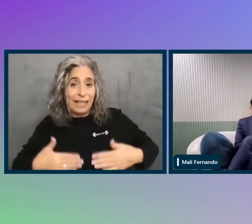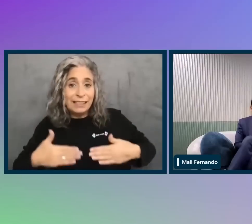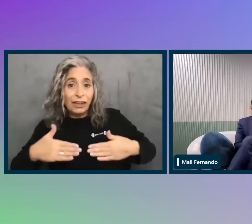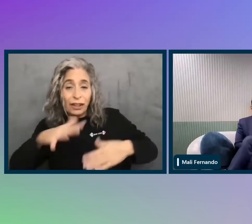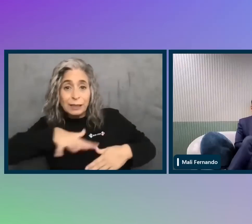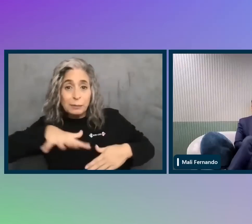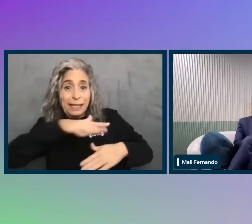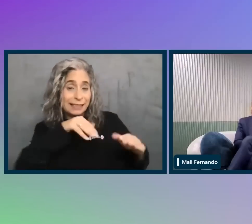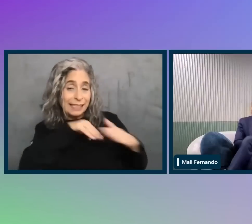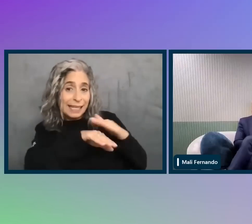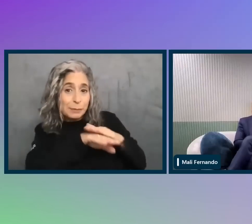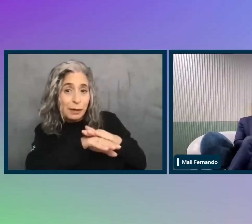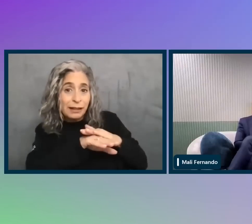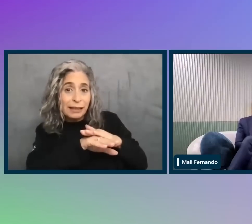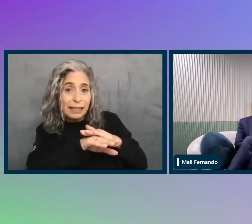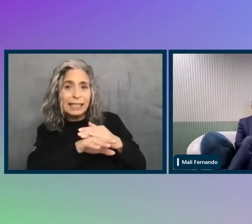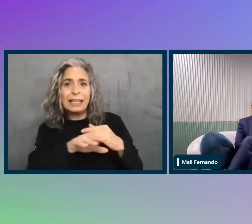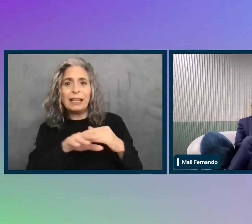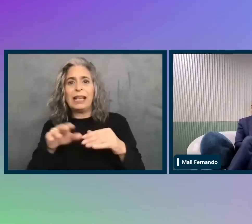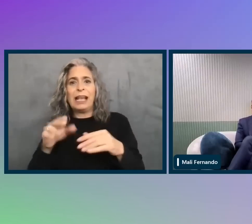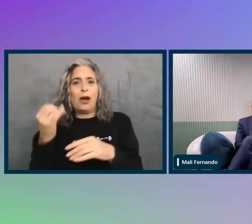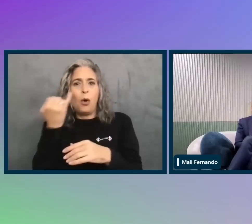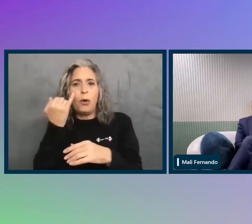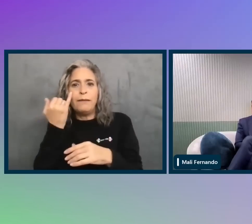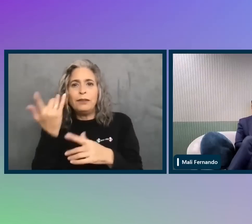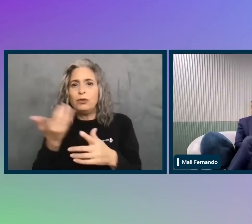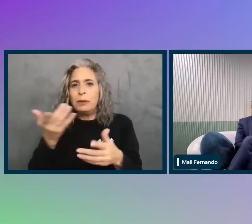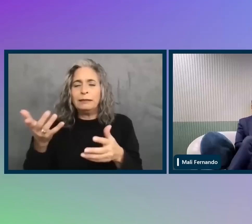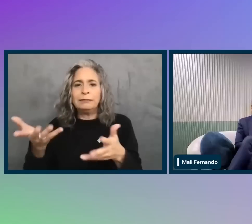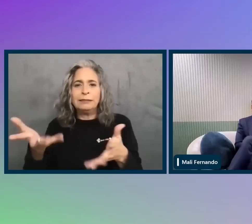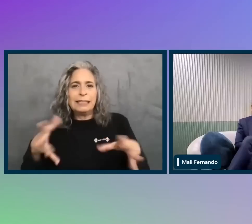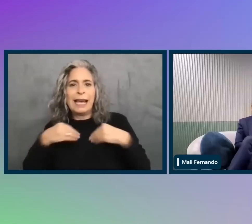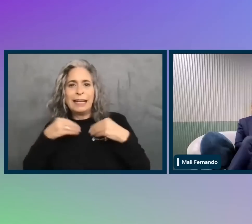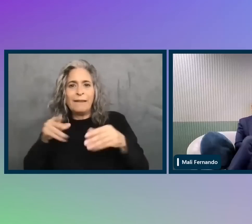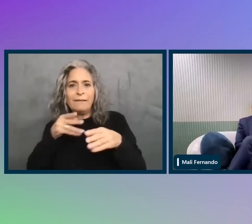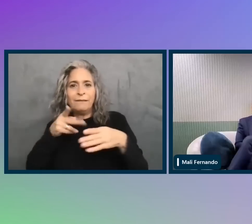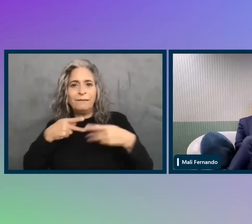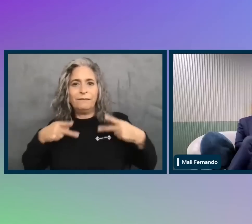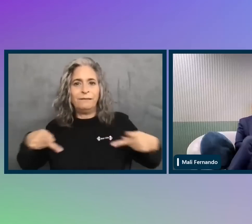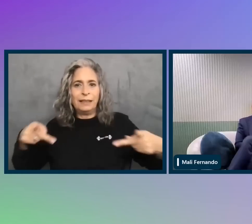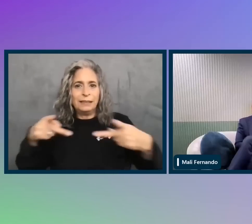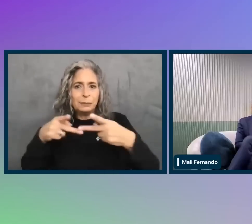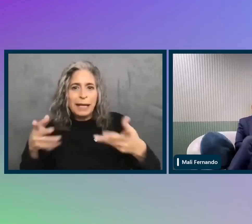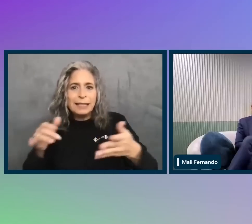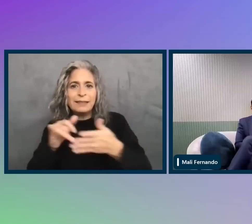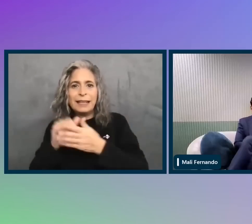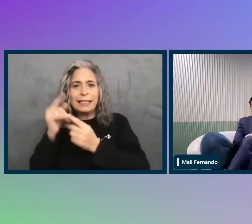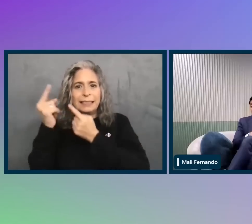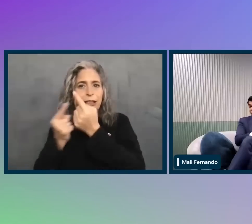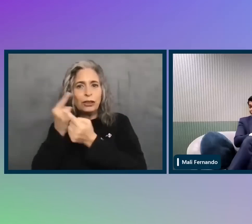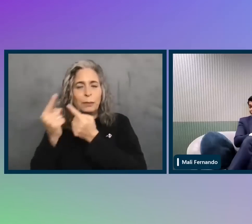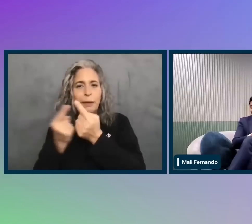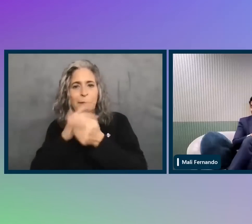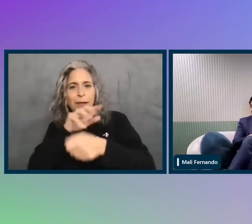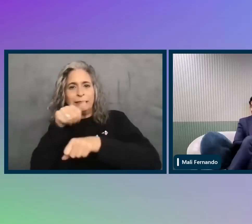particularly if you've inherited a physical space that hadn't considered access built in mind, you're gonna be retrofitting that stuff in, right? And hopefully in the future